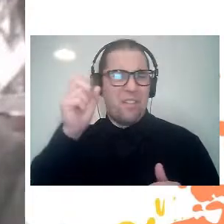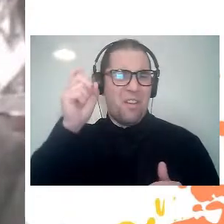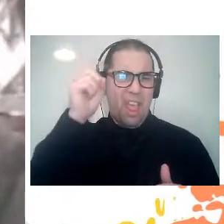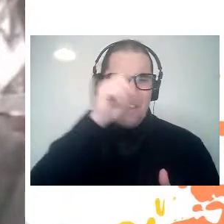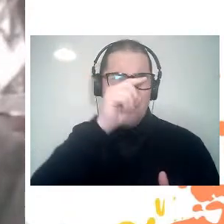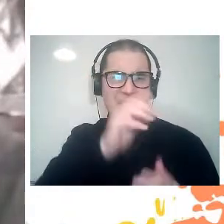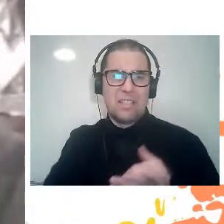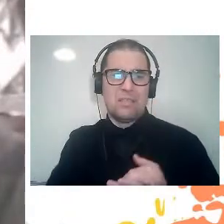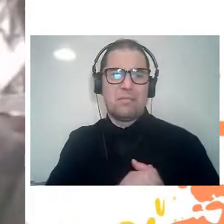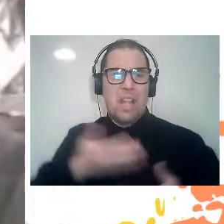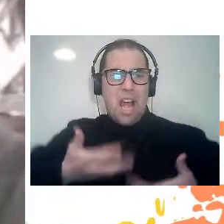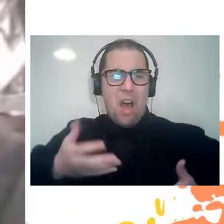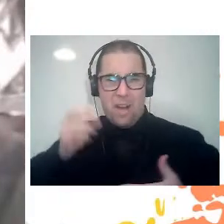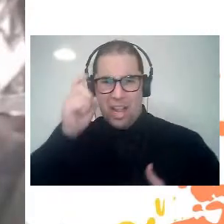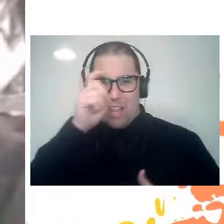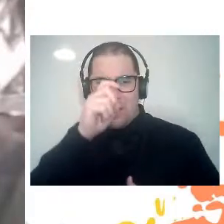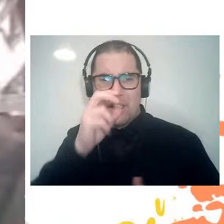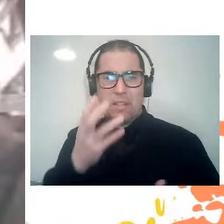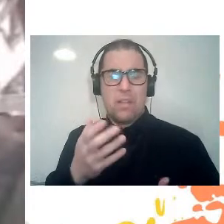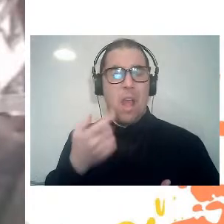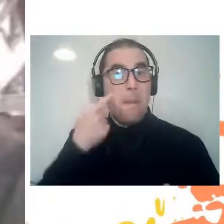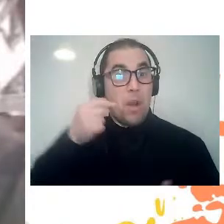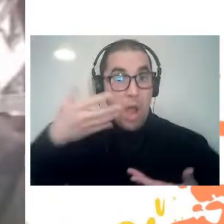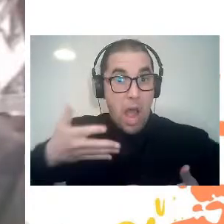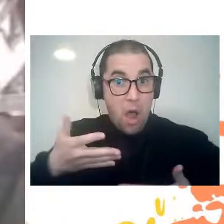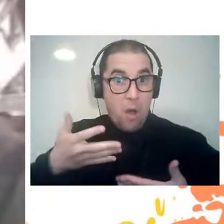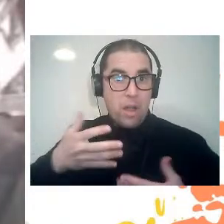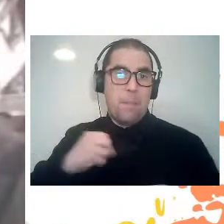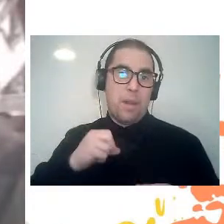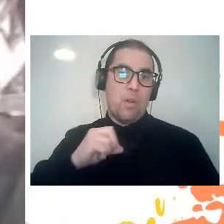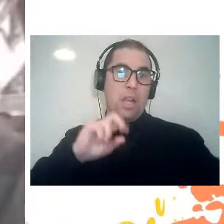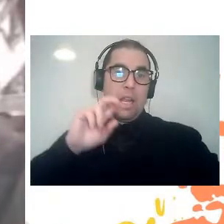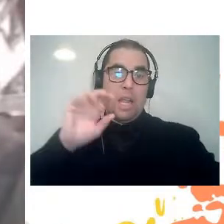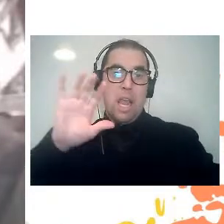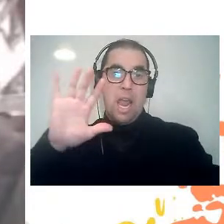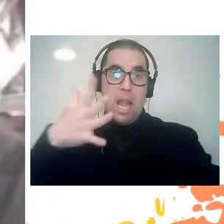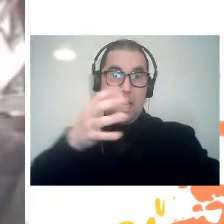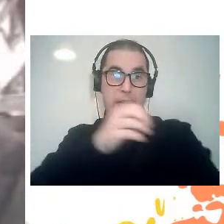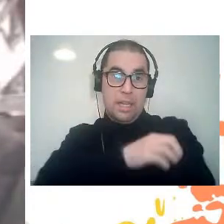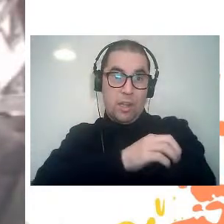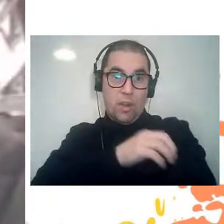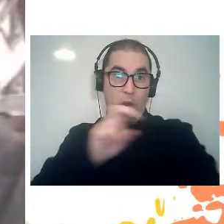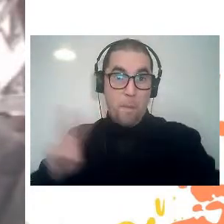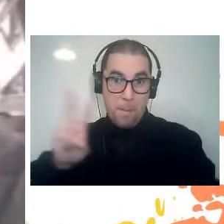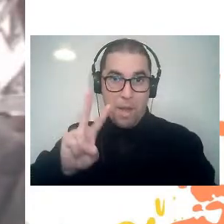And now at last, at least in the fifth region, wonderfully rainy.